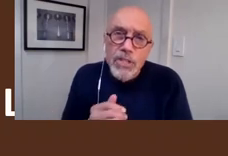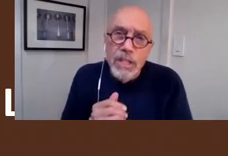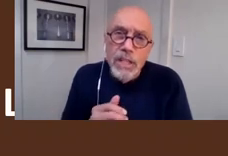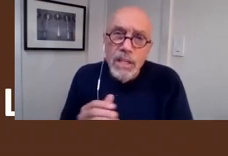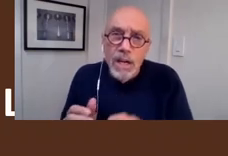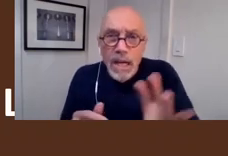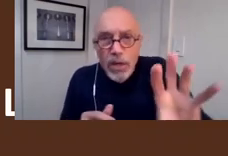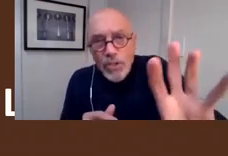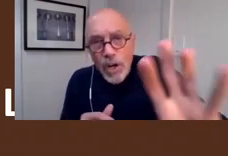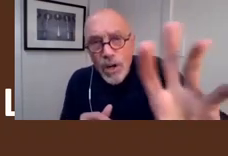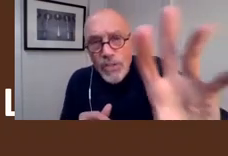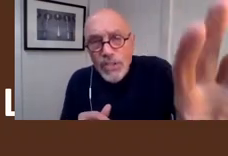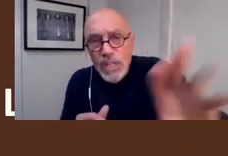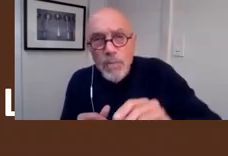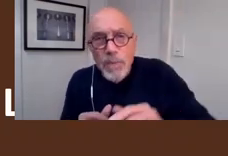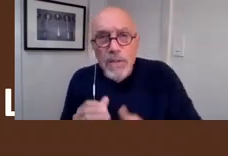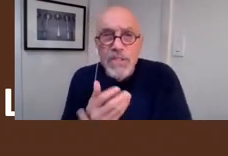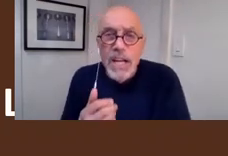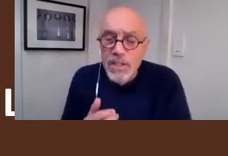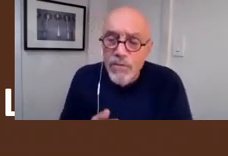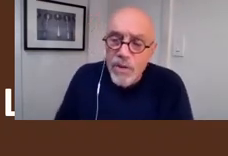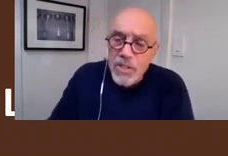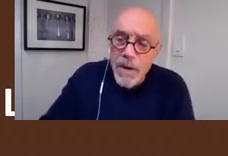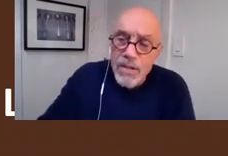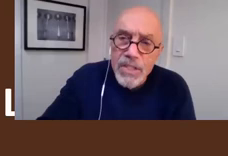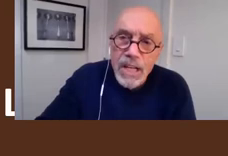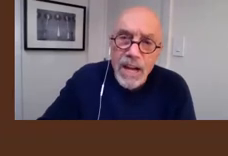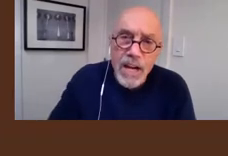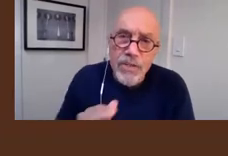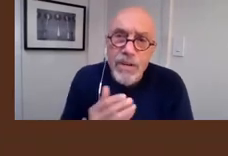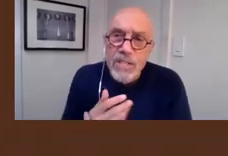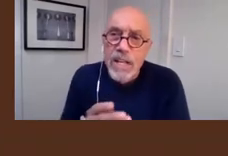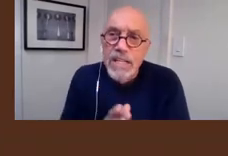interestingly -- I know it's hard to see -- but this idea of transparency, I have translated